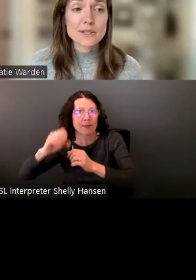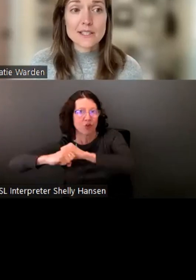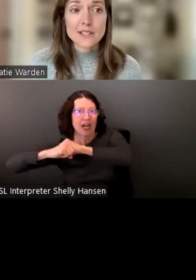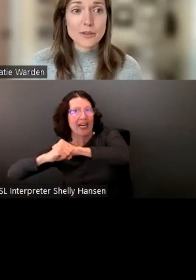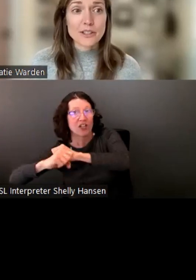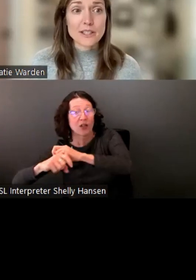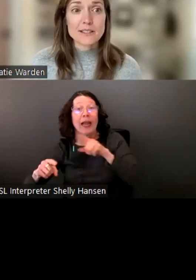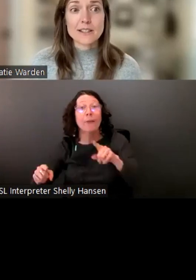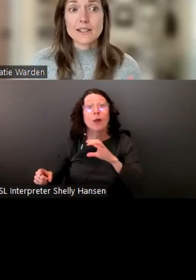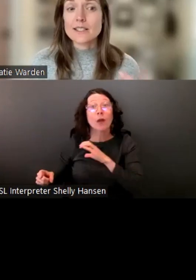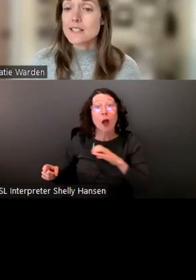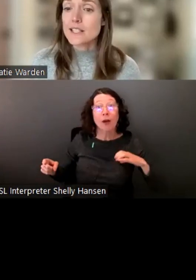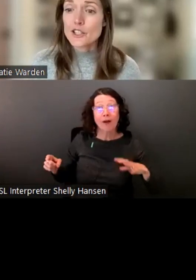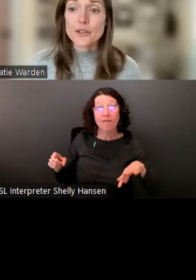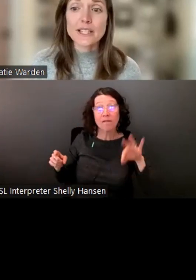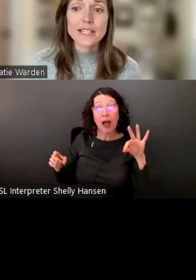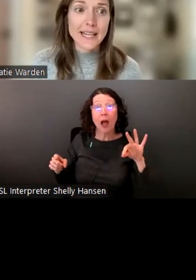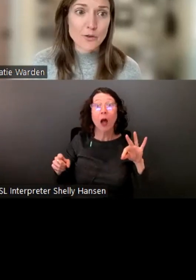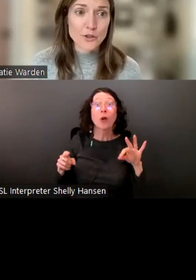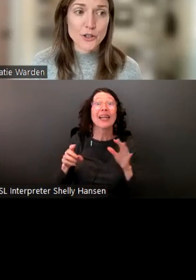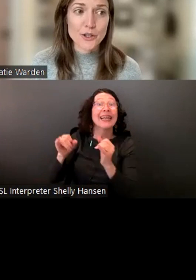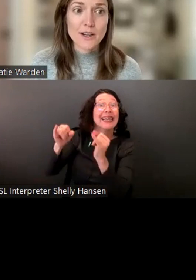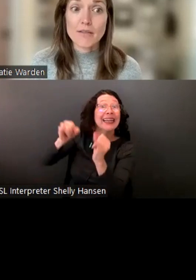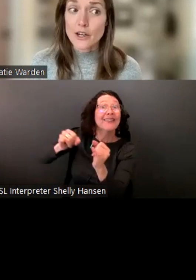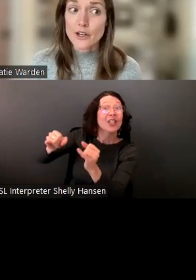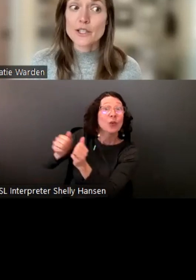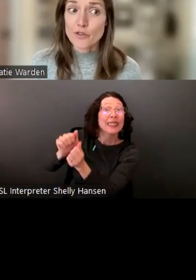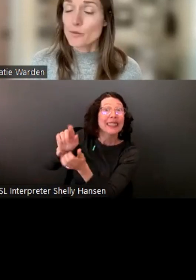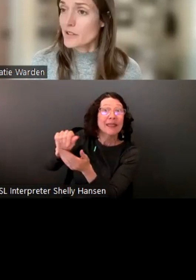with disabilities continually encounter various forms